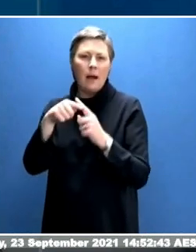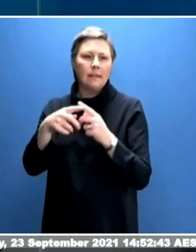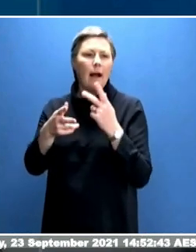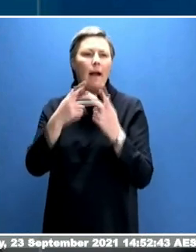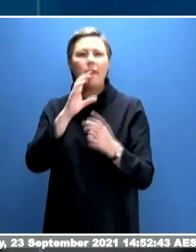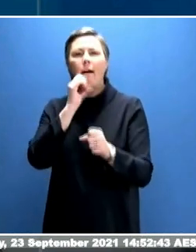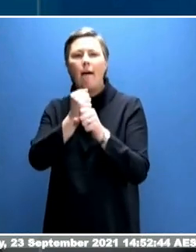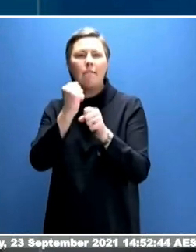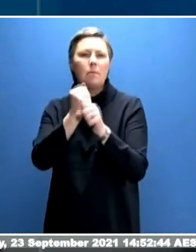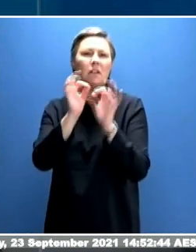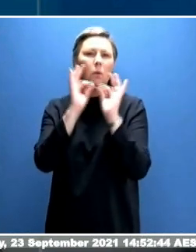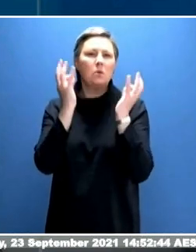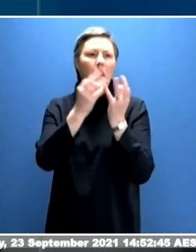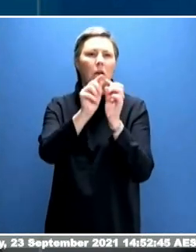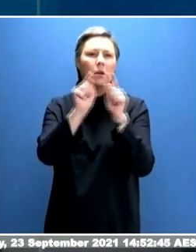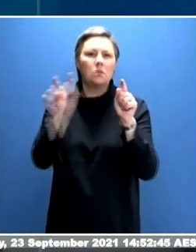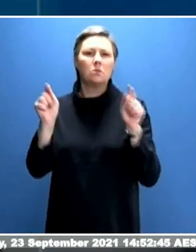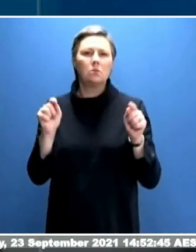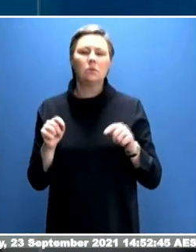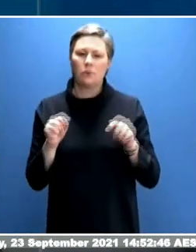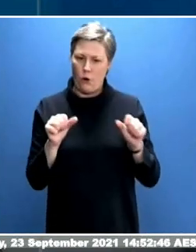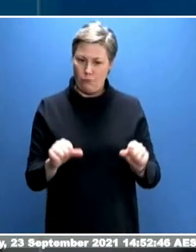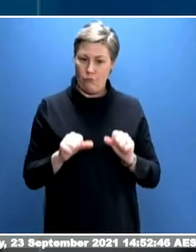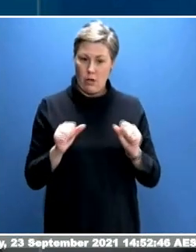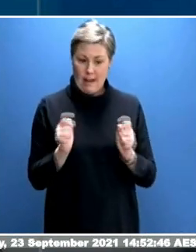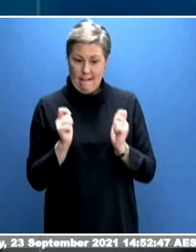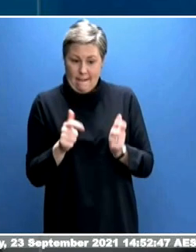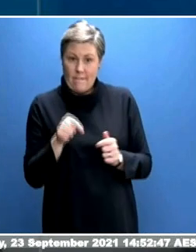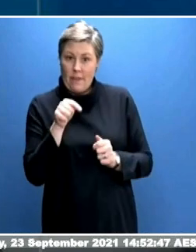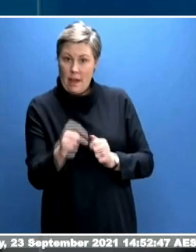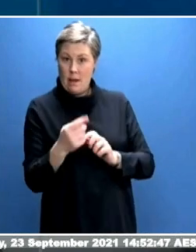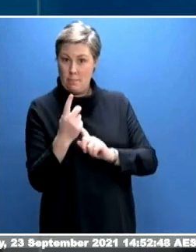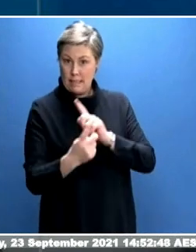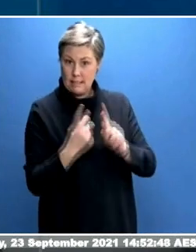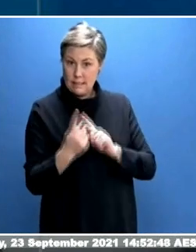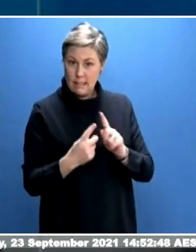I see, and was it then following that meeting and giving the draft